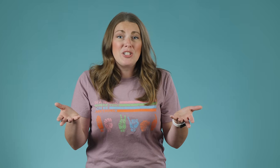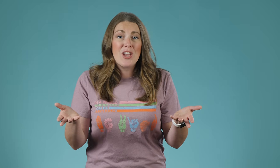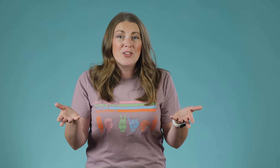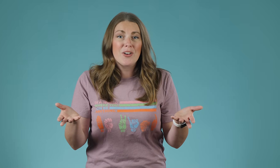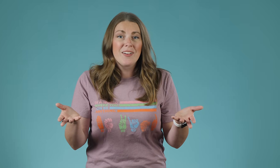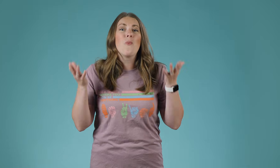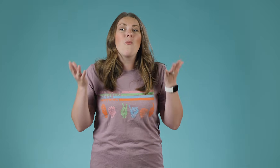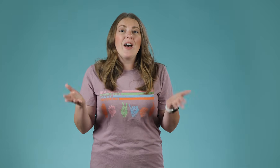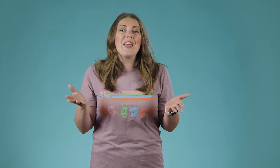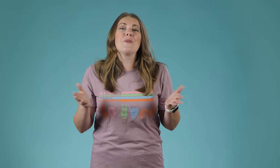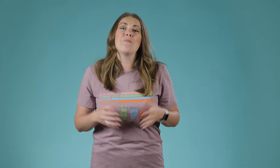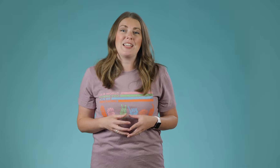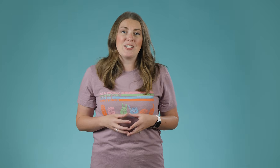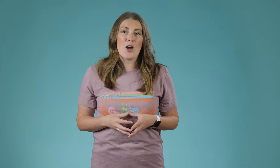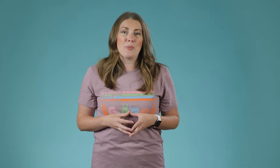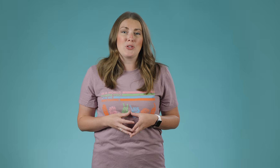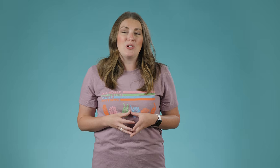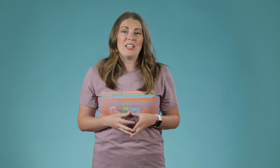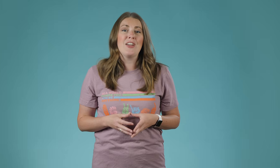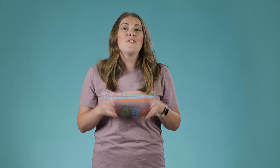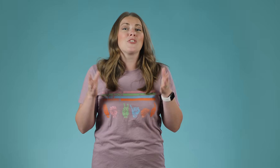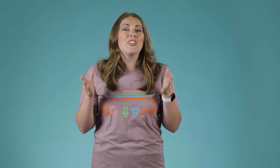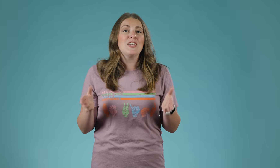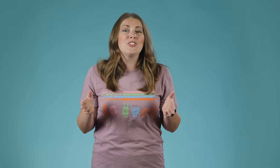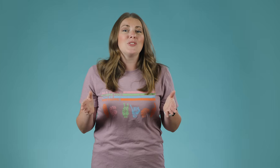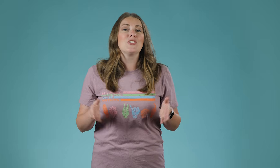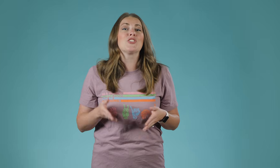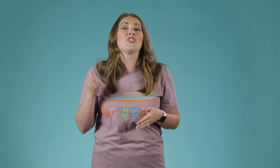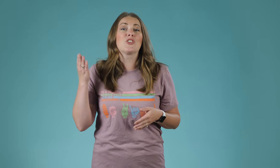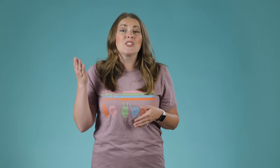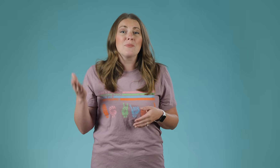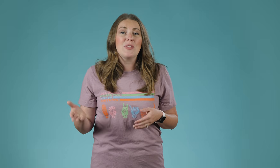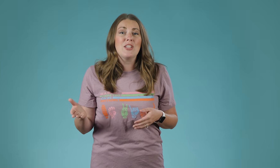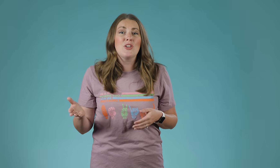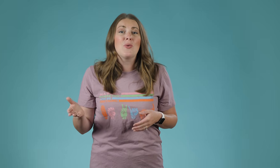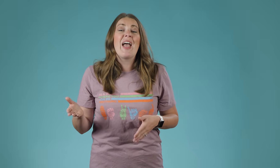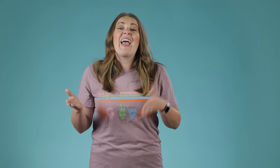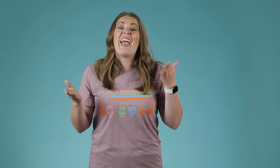each other what an amazing opportunity for these students to learn something new